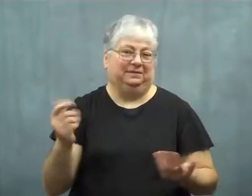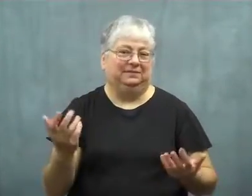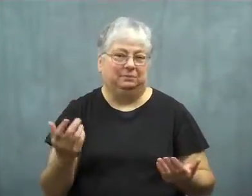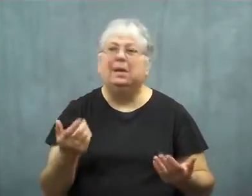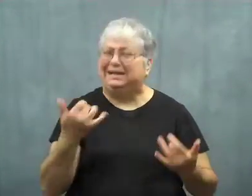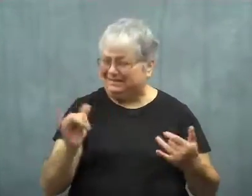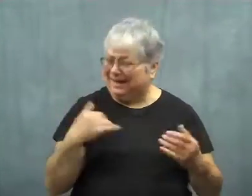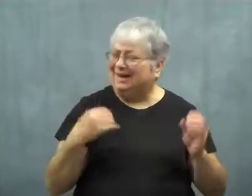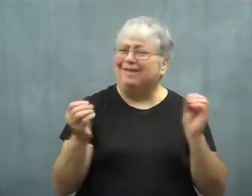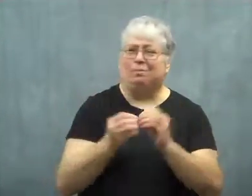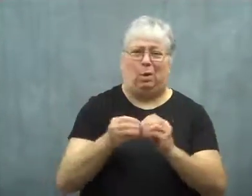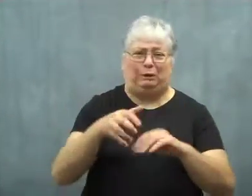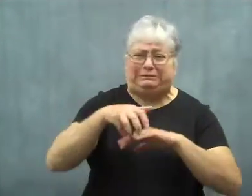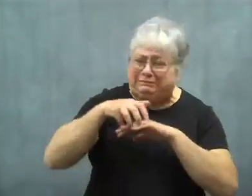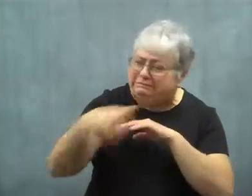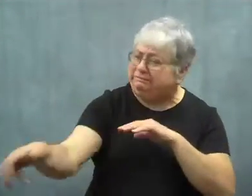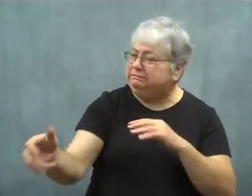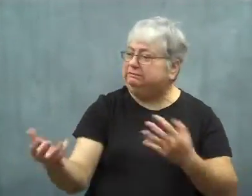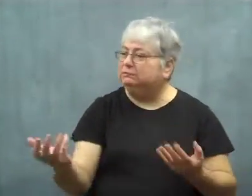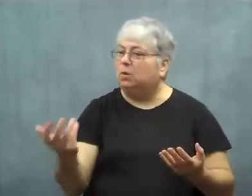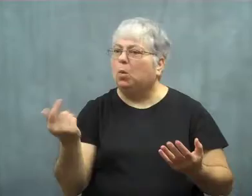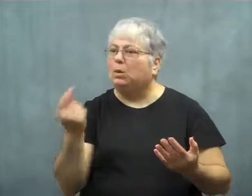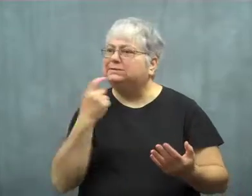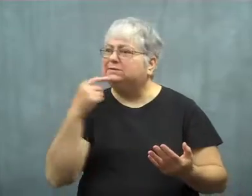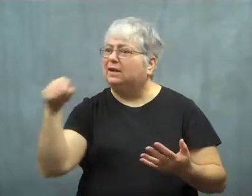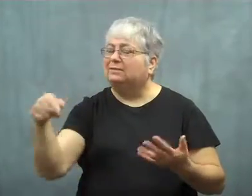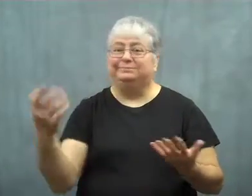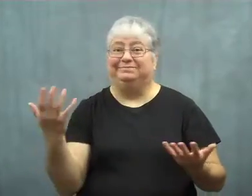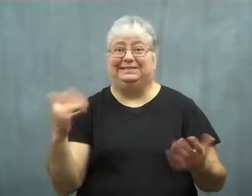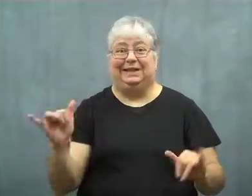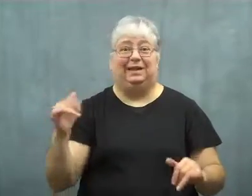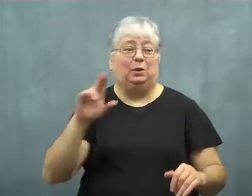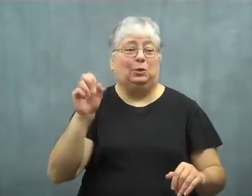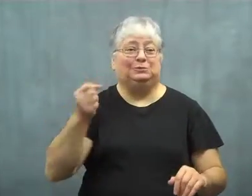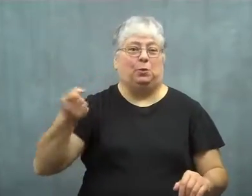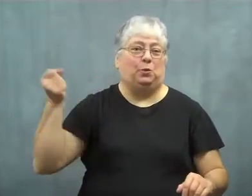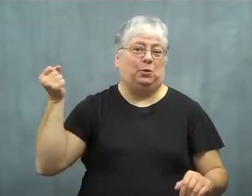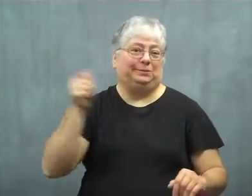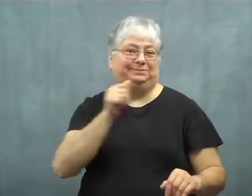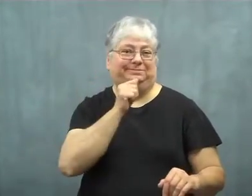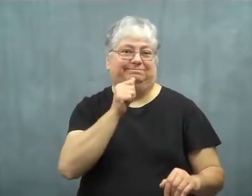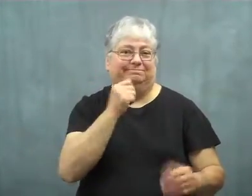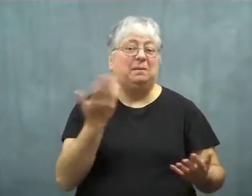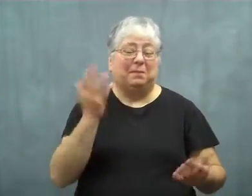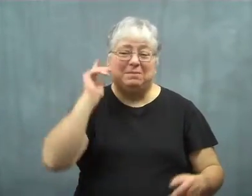The vast amount of information in the rest of the documents are classified.